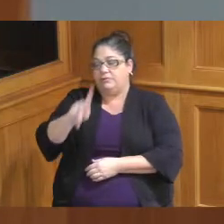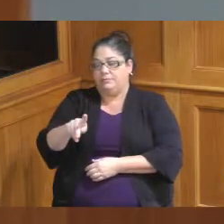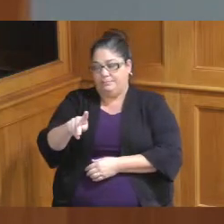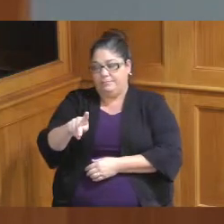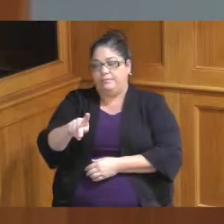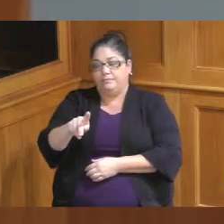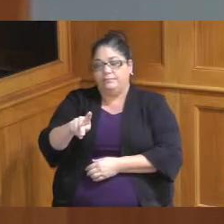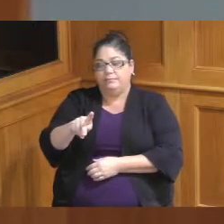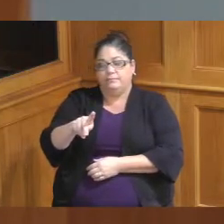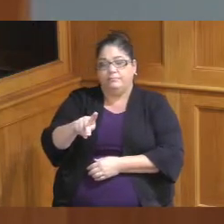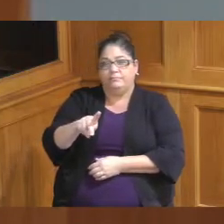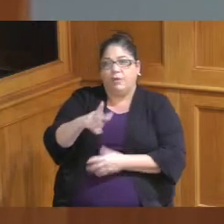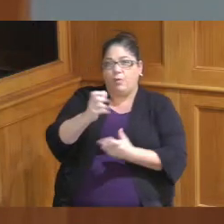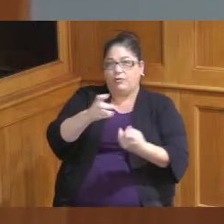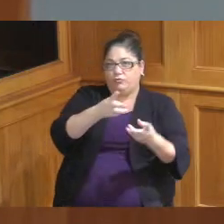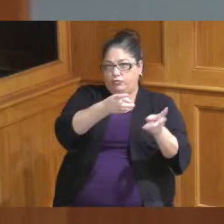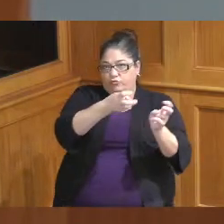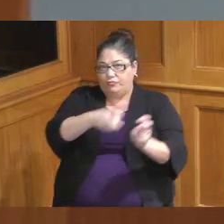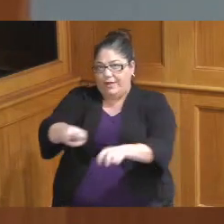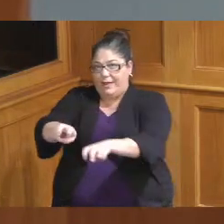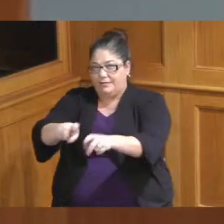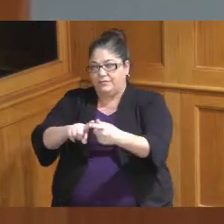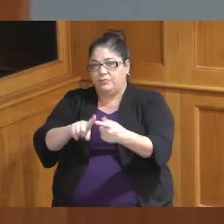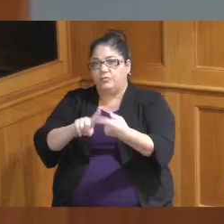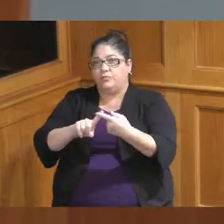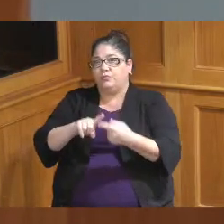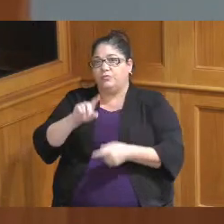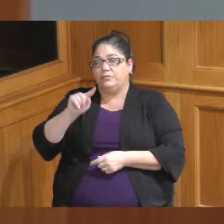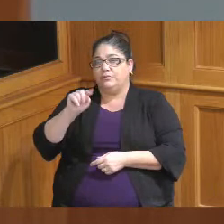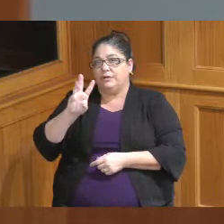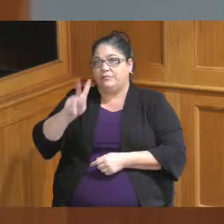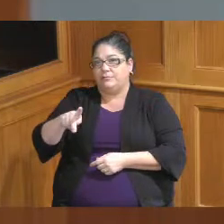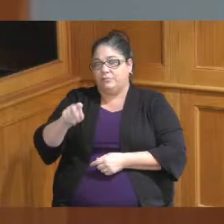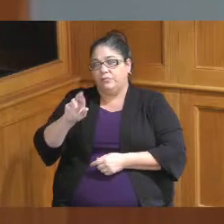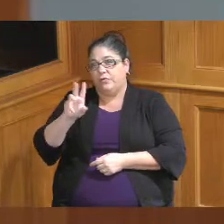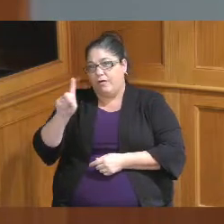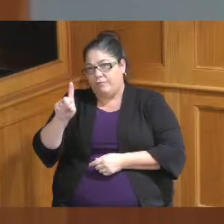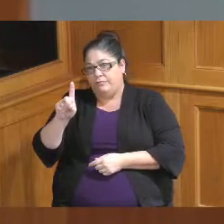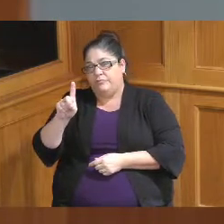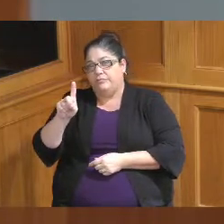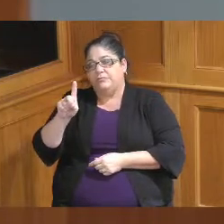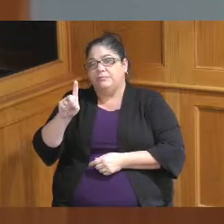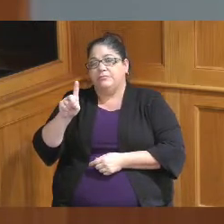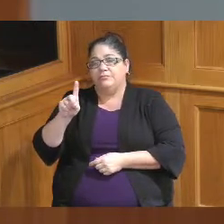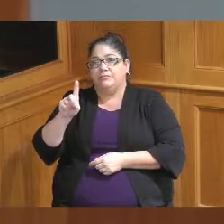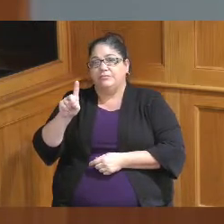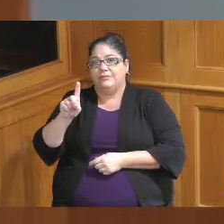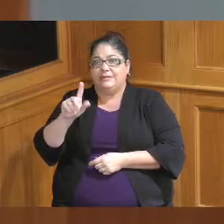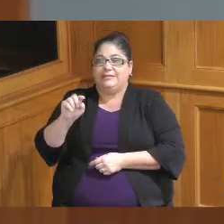transfer if approved Township Road the township trustees have attached a resol- resolution in